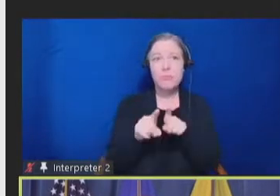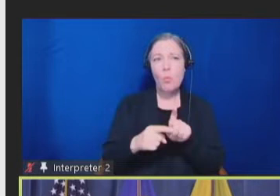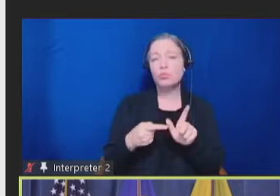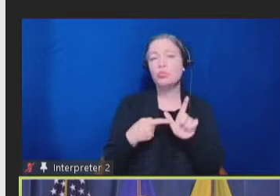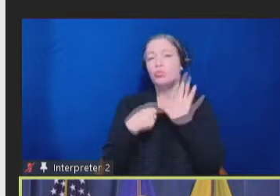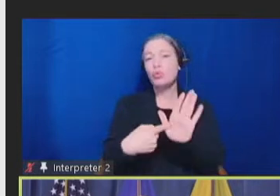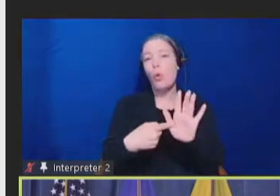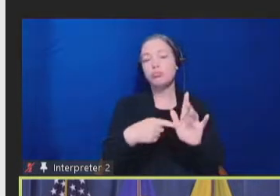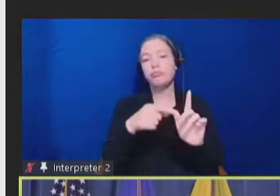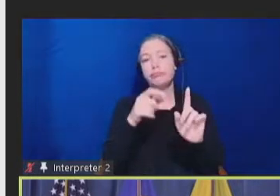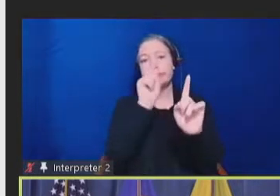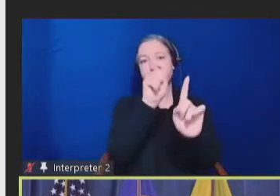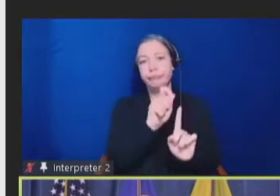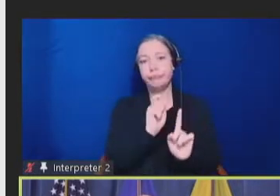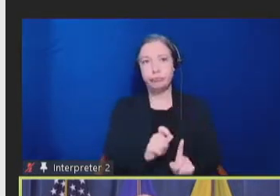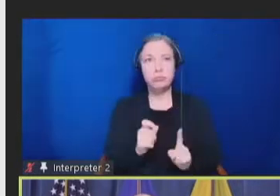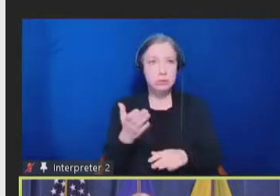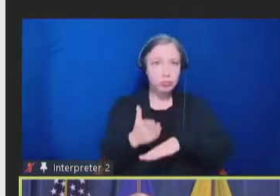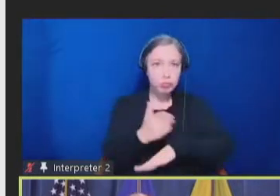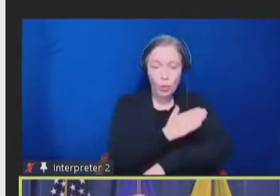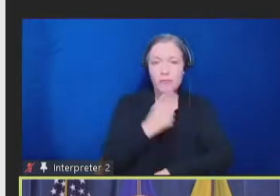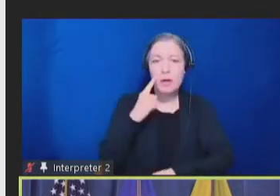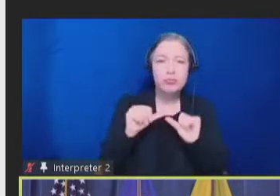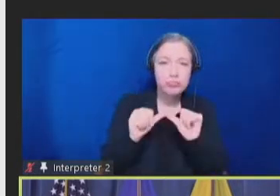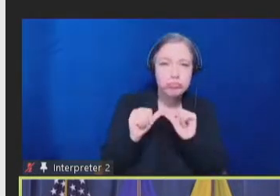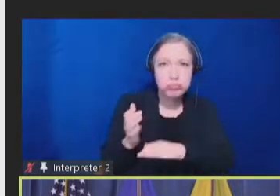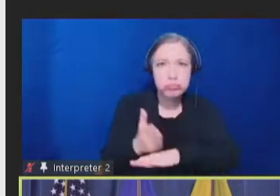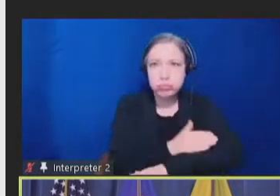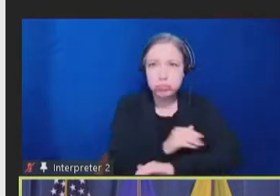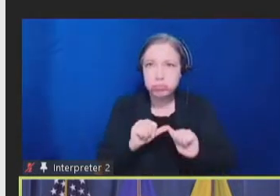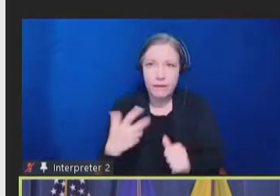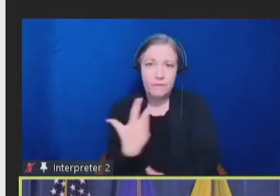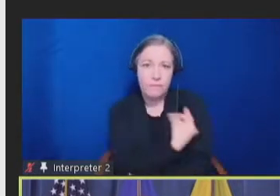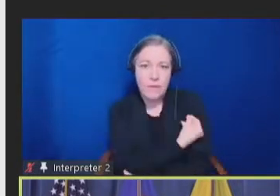development, licensure, and post-marketing use.